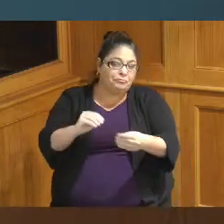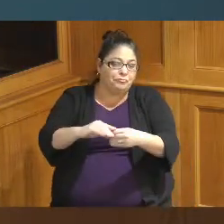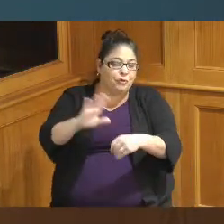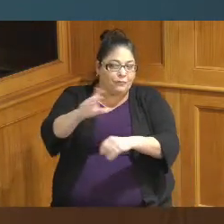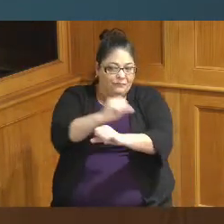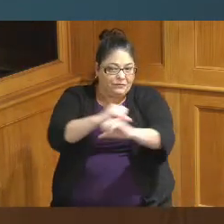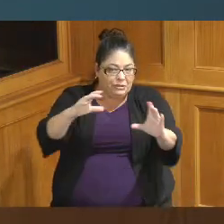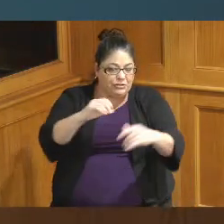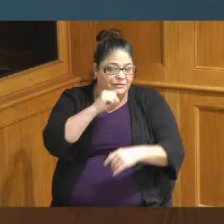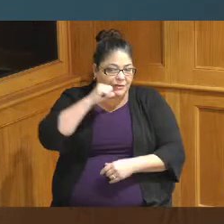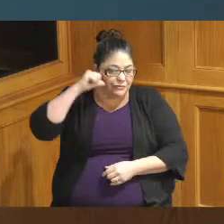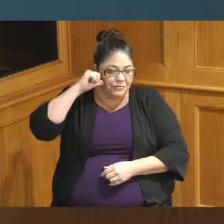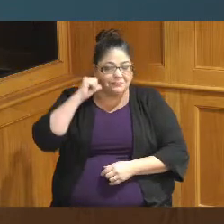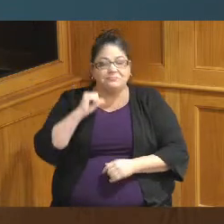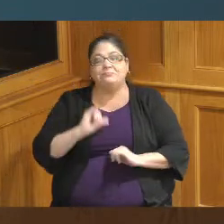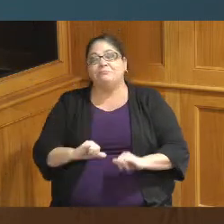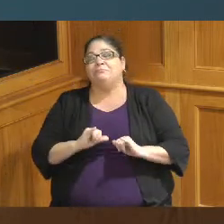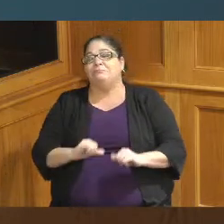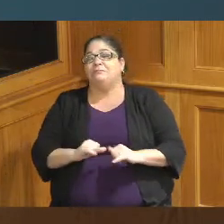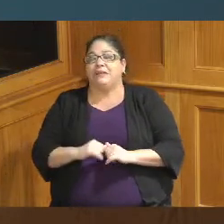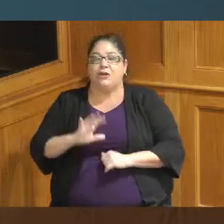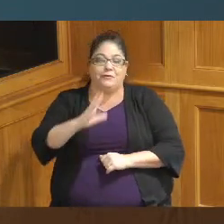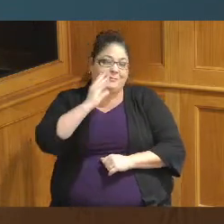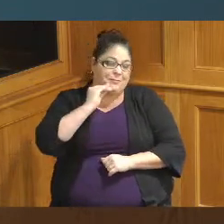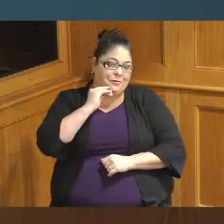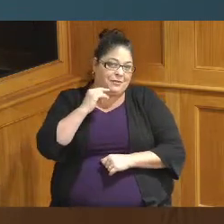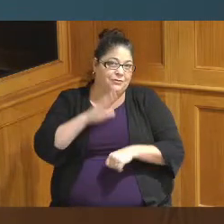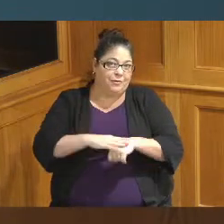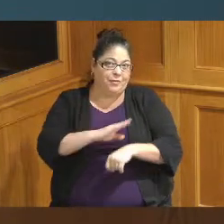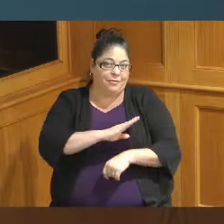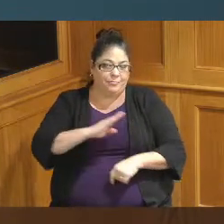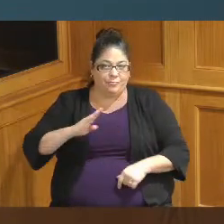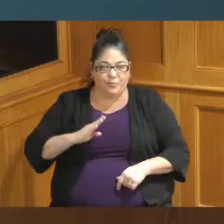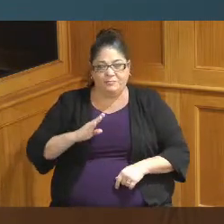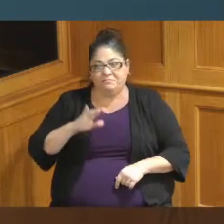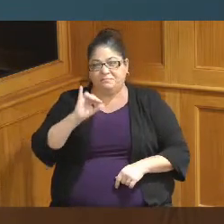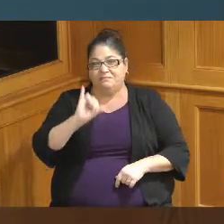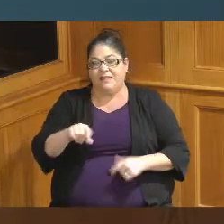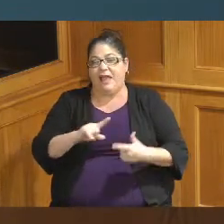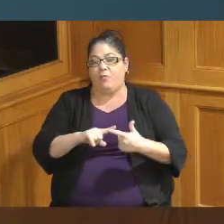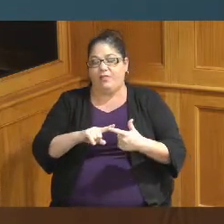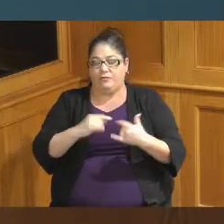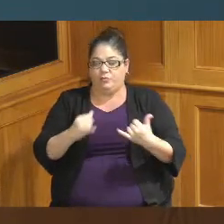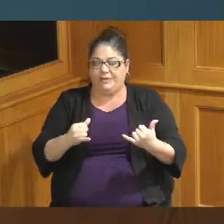as well and experience on that board so believe that's on today or either next week I think it's